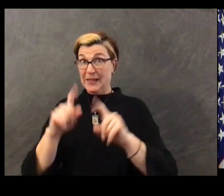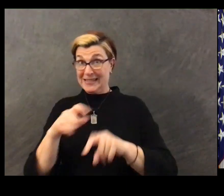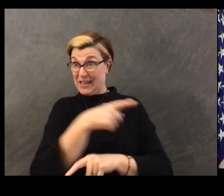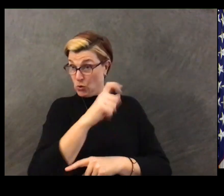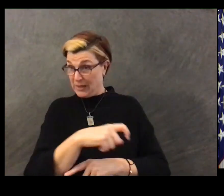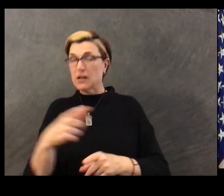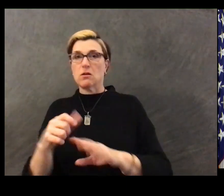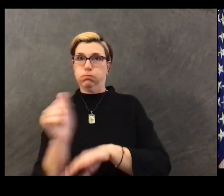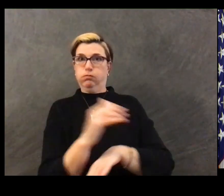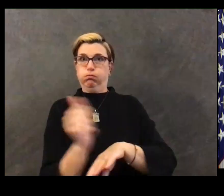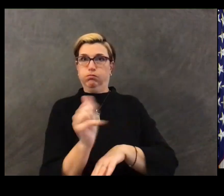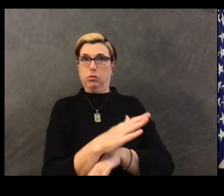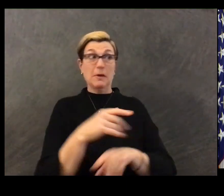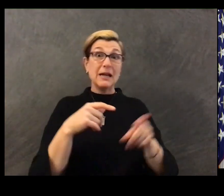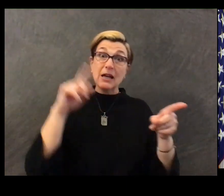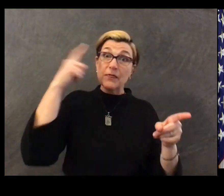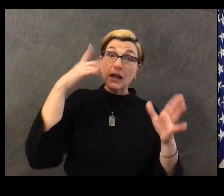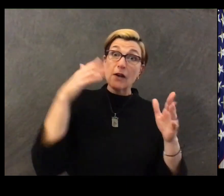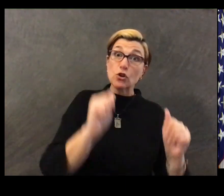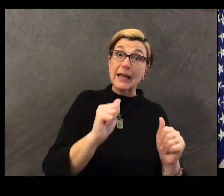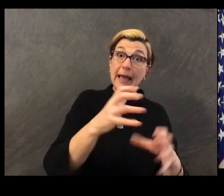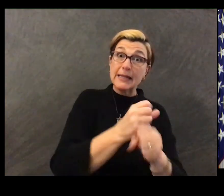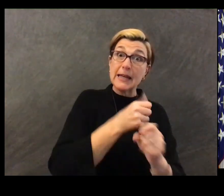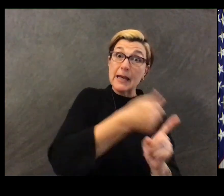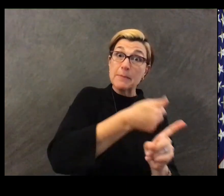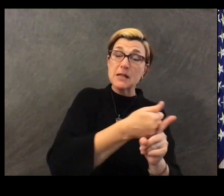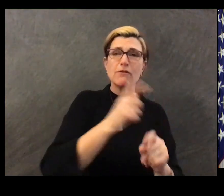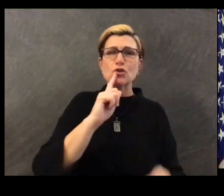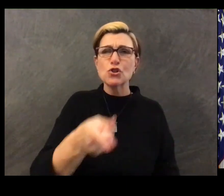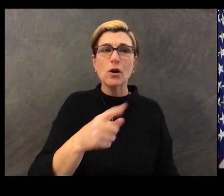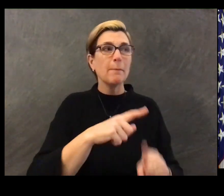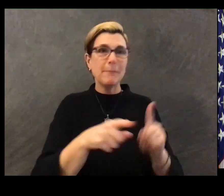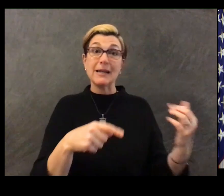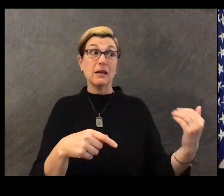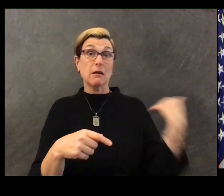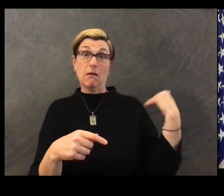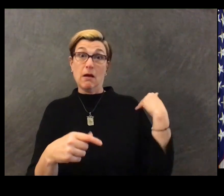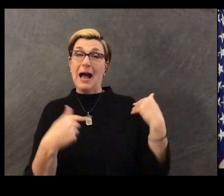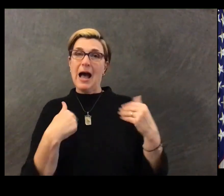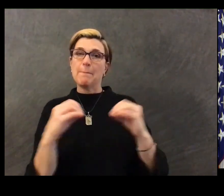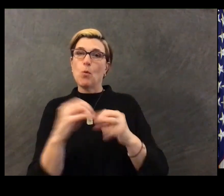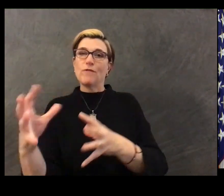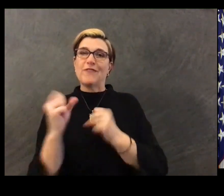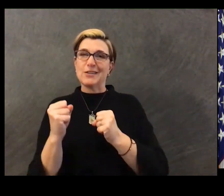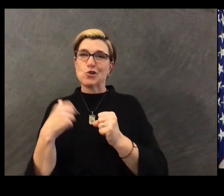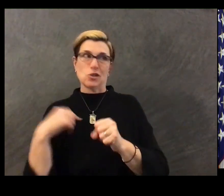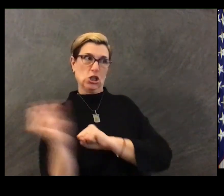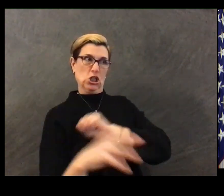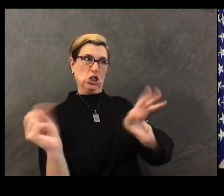get it himself yes but I can get it faster he understands that and he's done a great job and we're gonna have it to him we're gonna have a lot of it to him